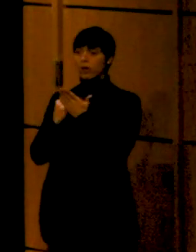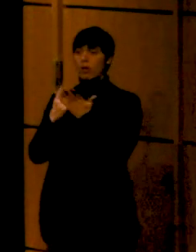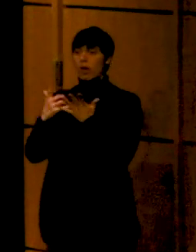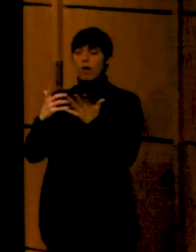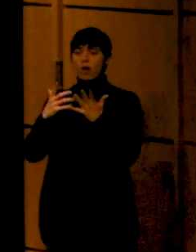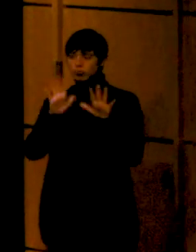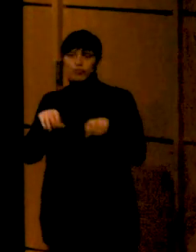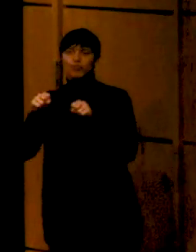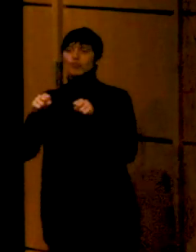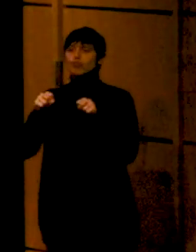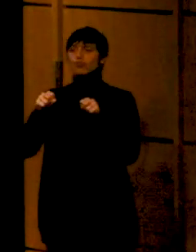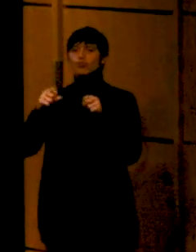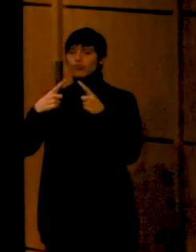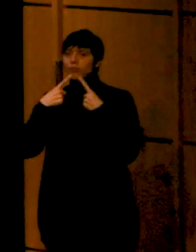an open exhibition.